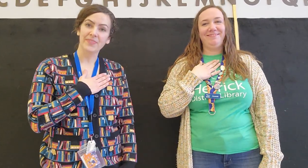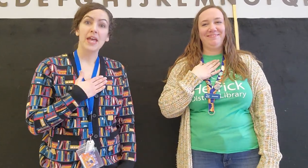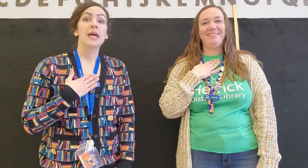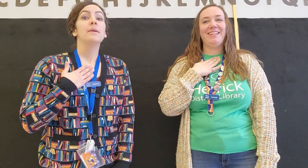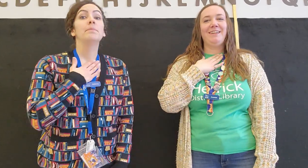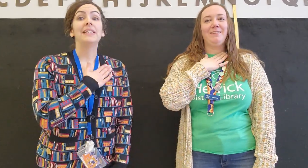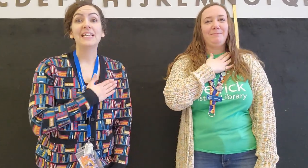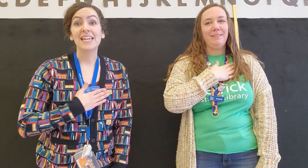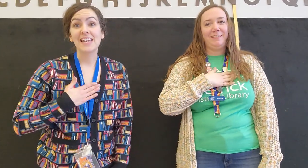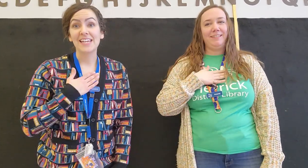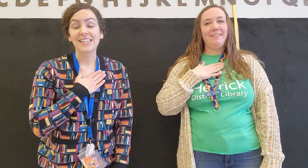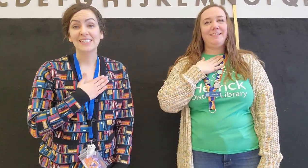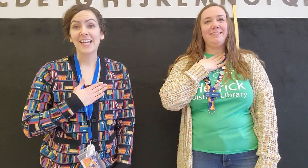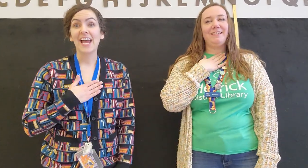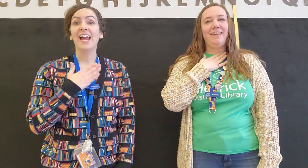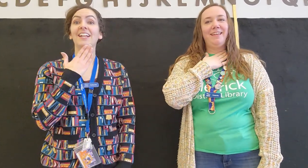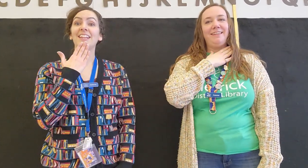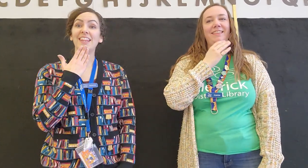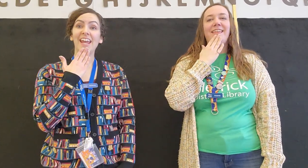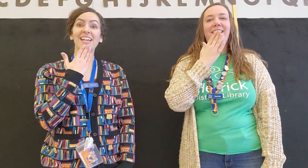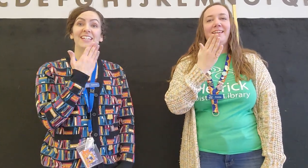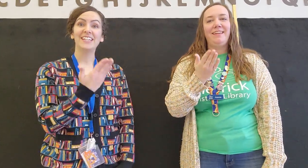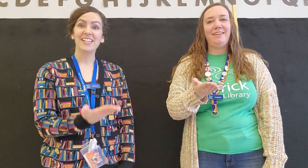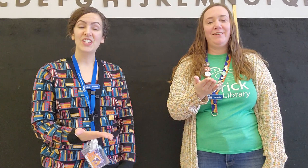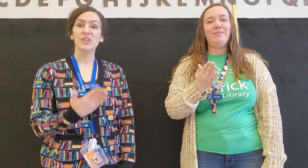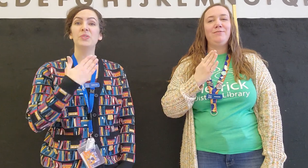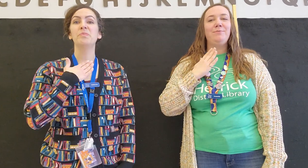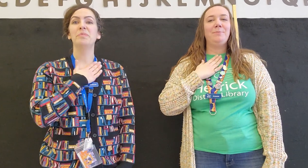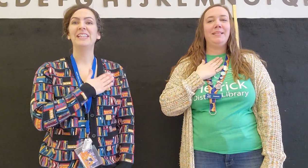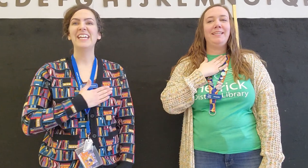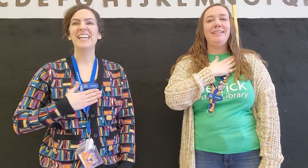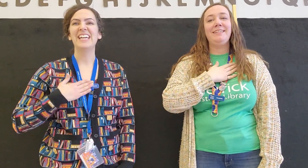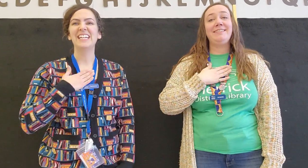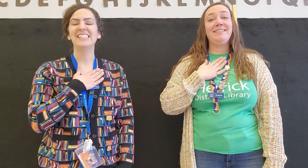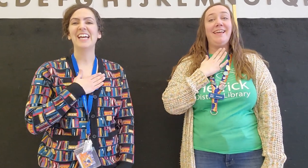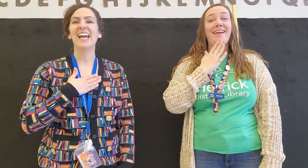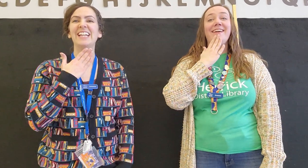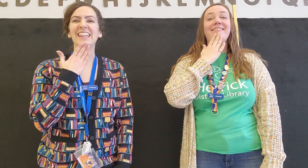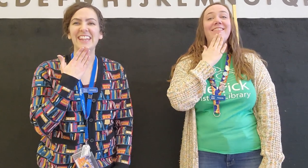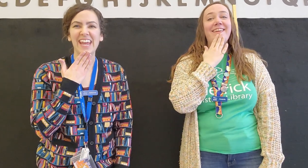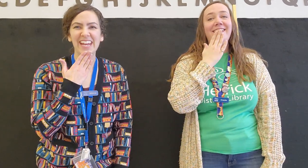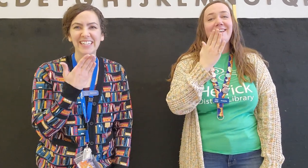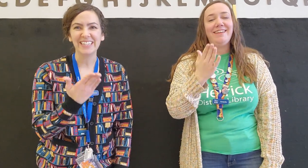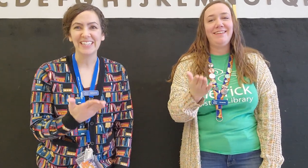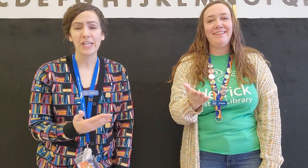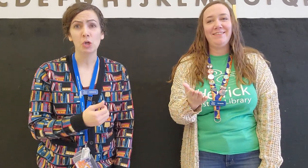Please and thank you, please and thank you.